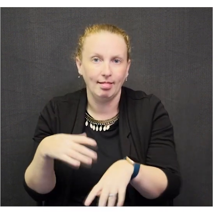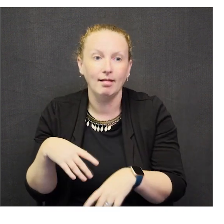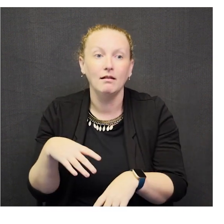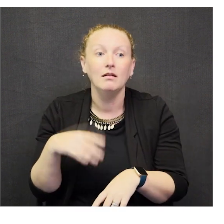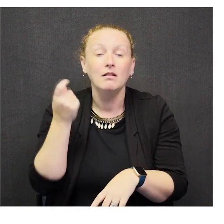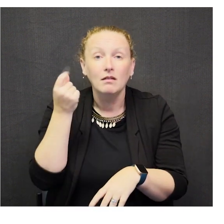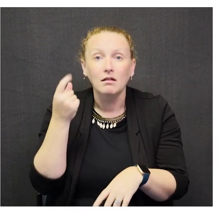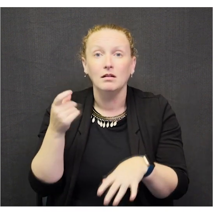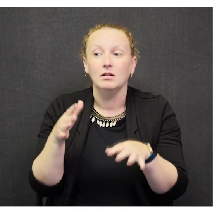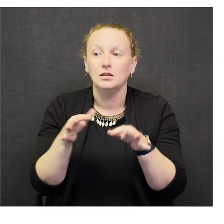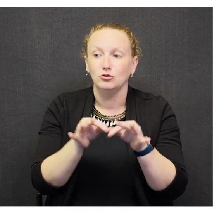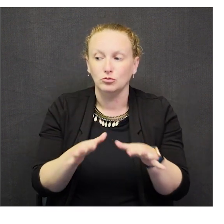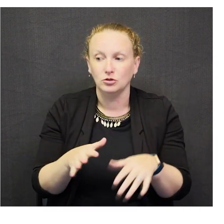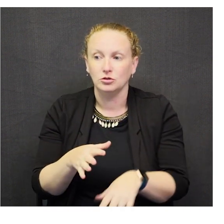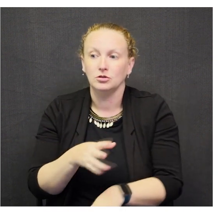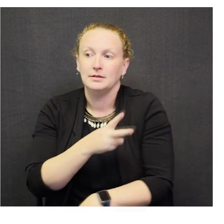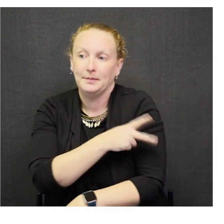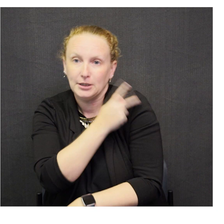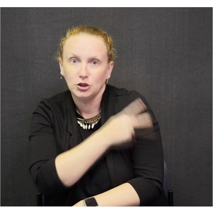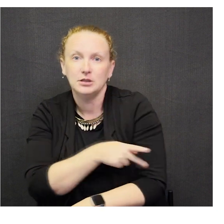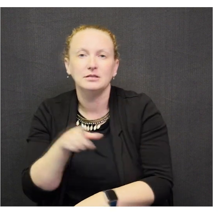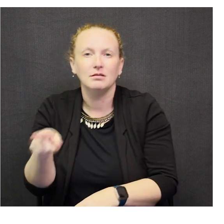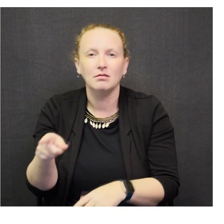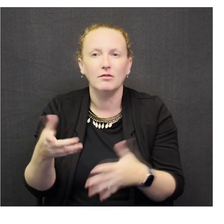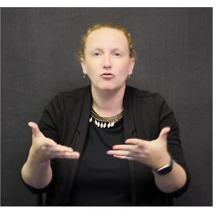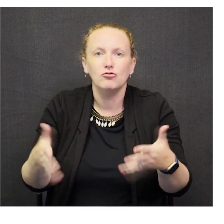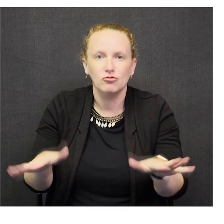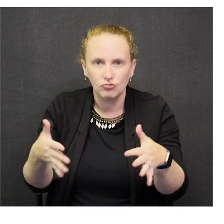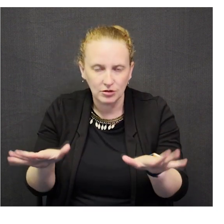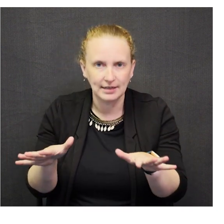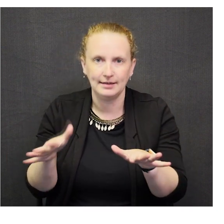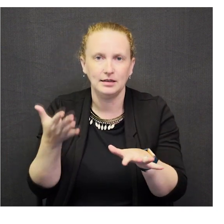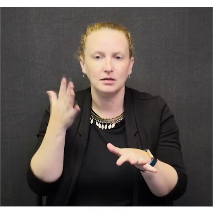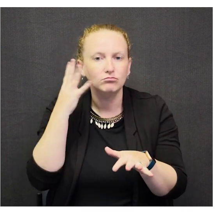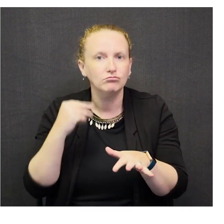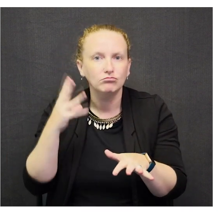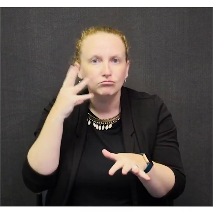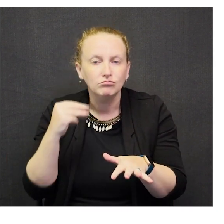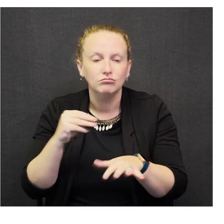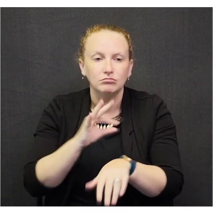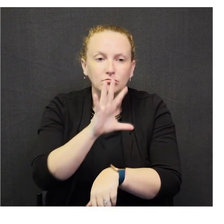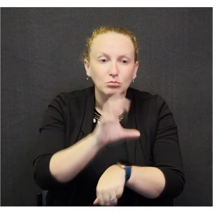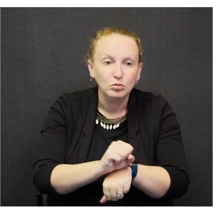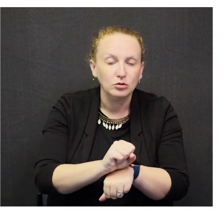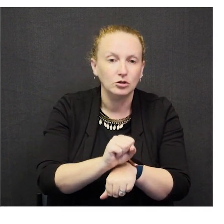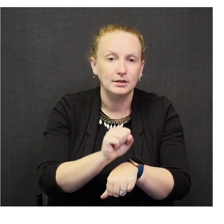of accessing and on call provider or booking an appointment or asking questions about financial